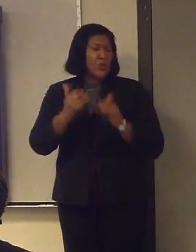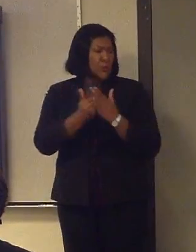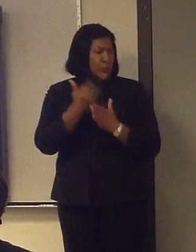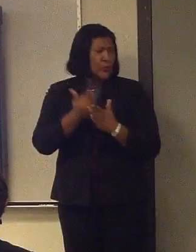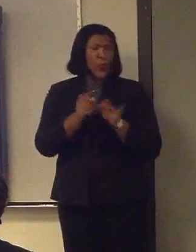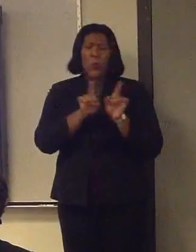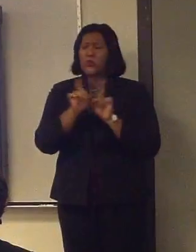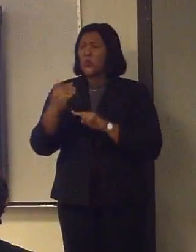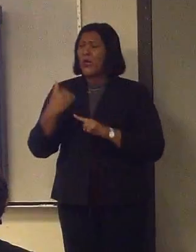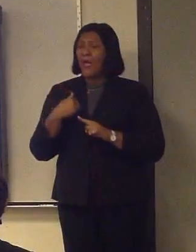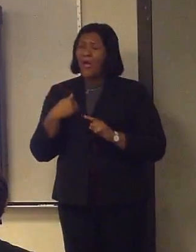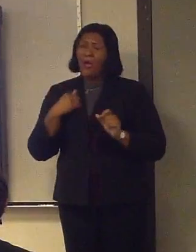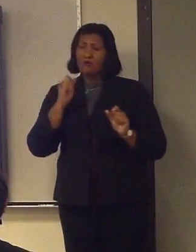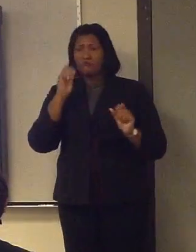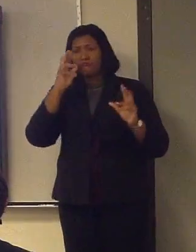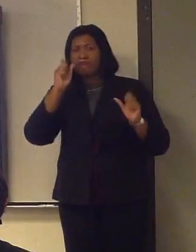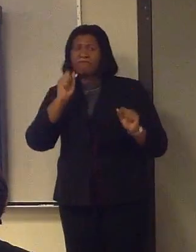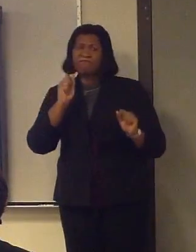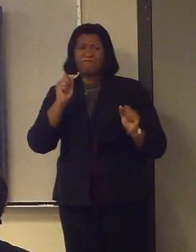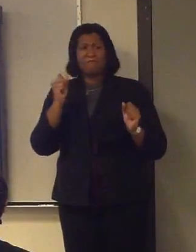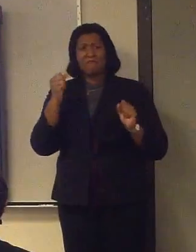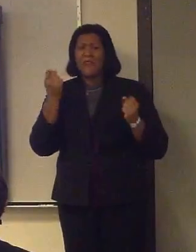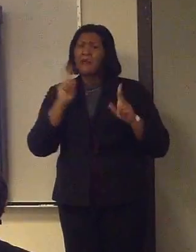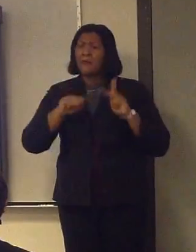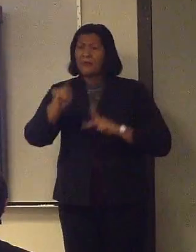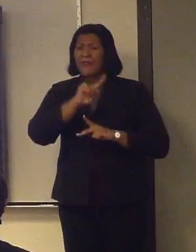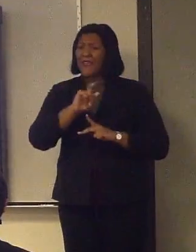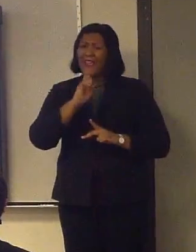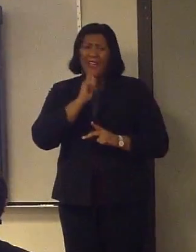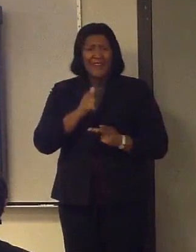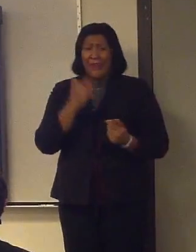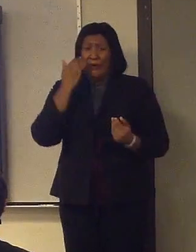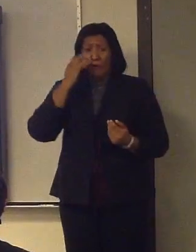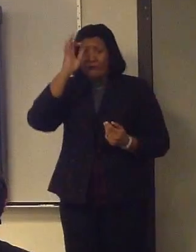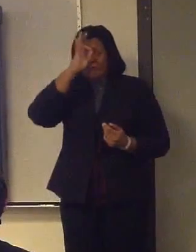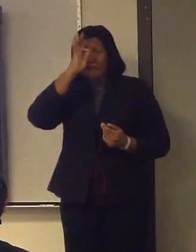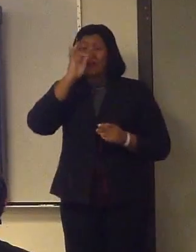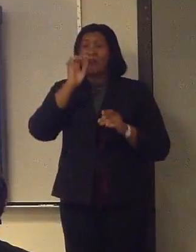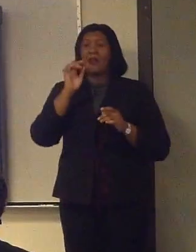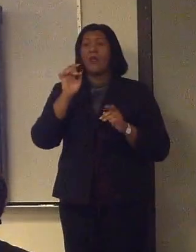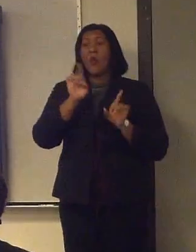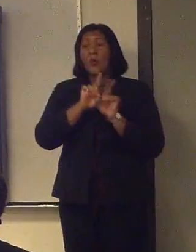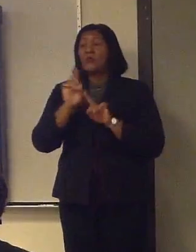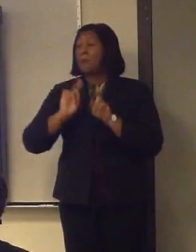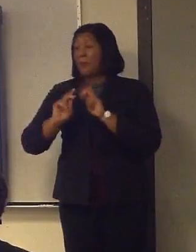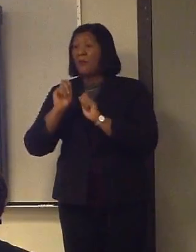astonishing ignorance among providers as well as people with hearing loss about what is